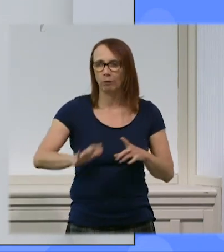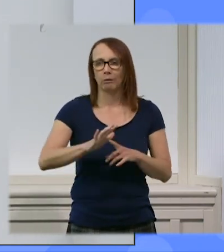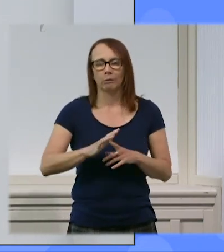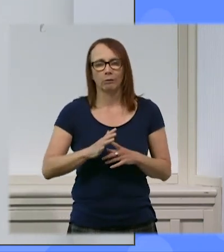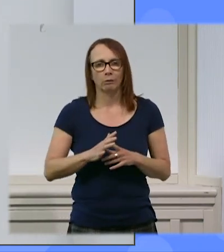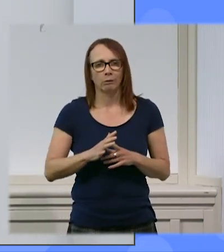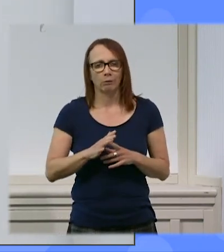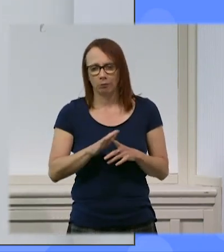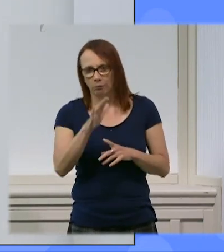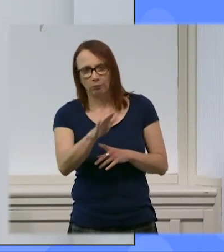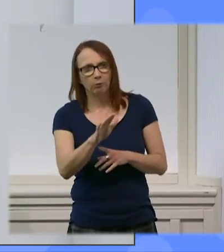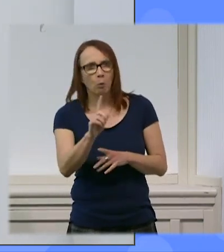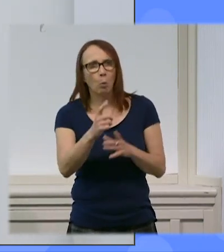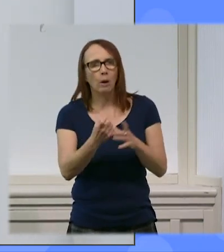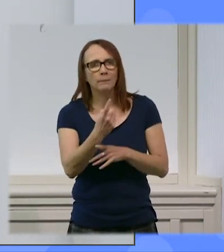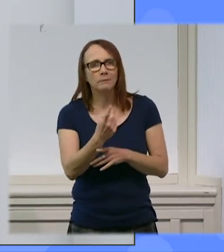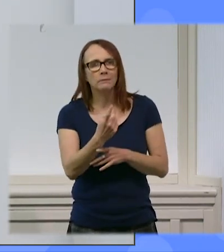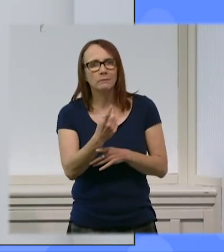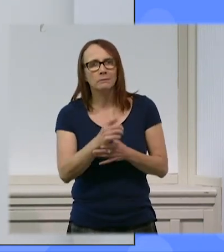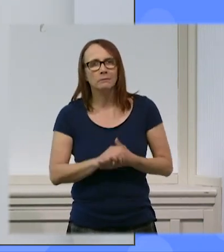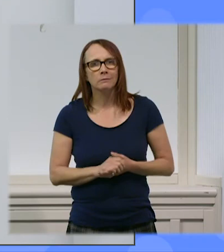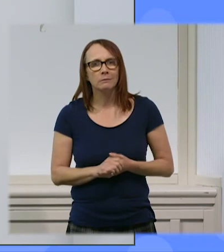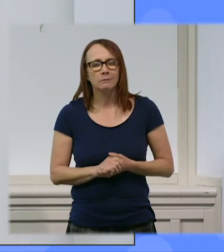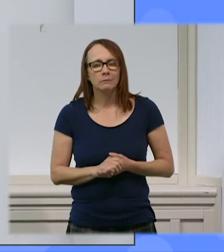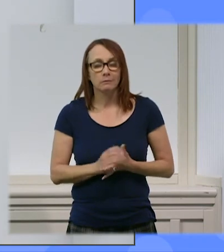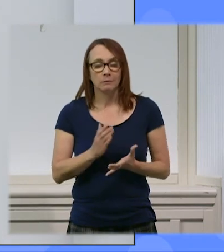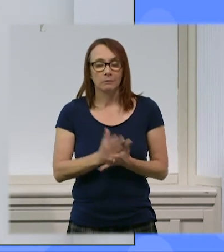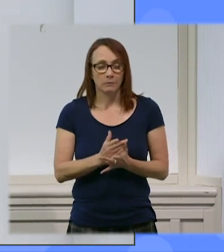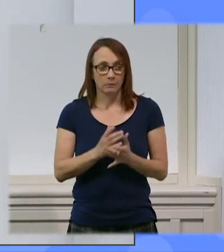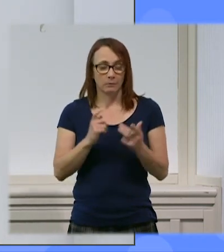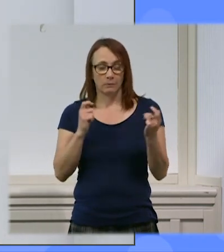happen in the future we're going to see radical changes radical improvements we